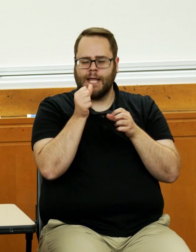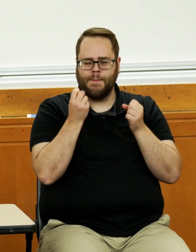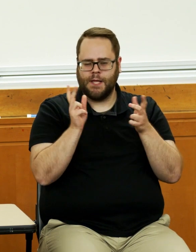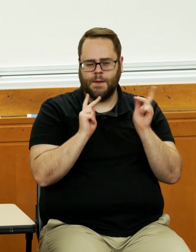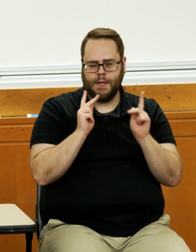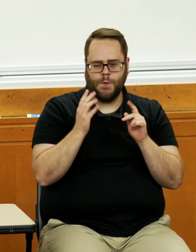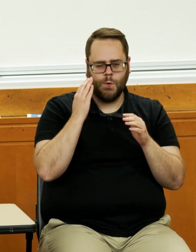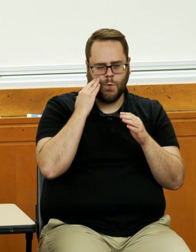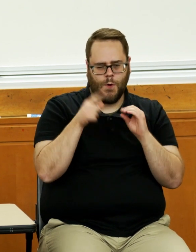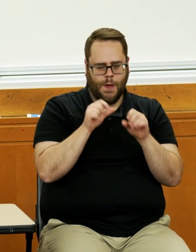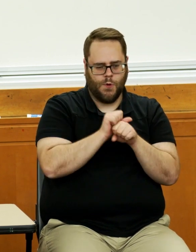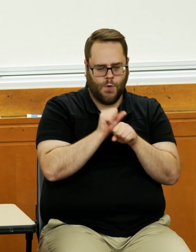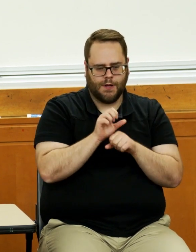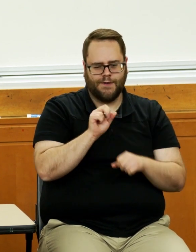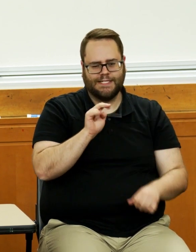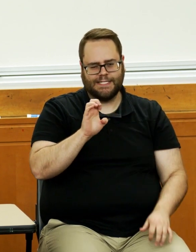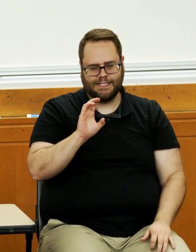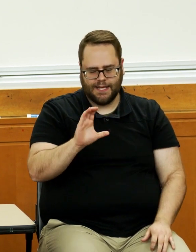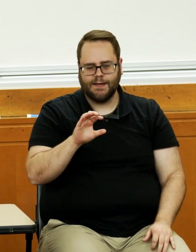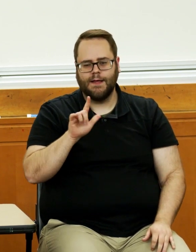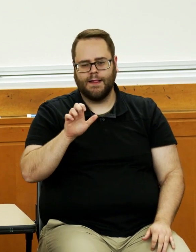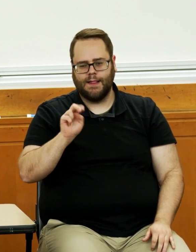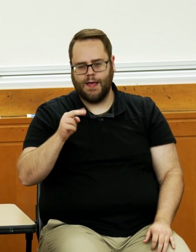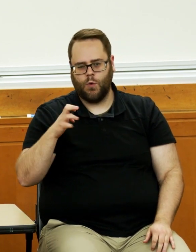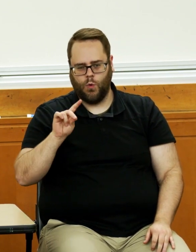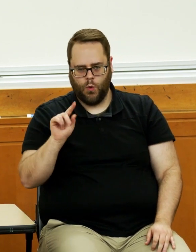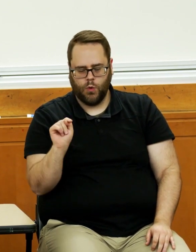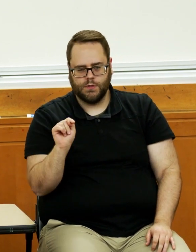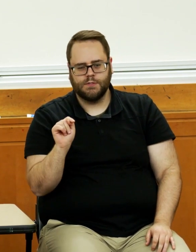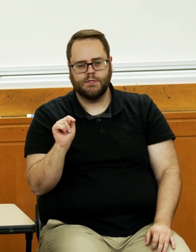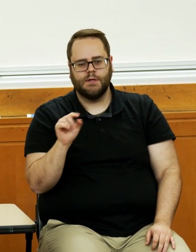the work of SNCC and Len Holt as are familiar with the work of Thurgood Marshall and LDF.